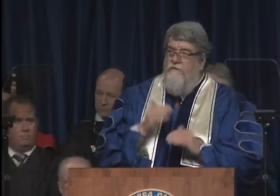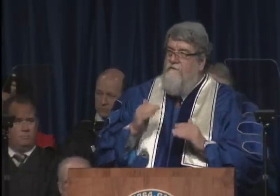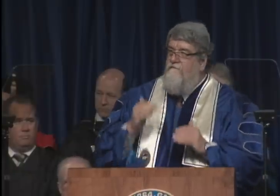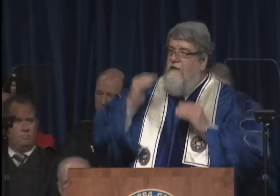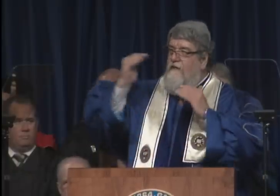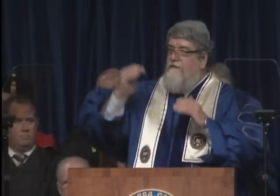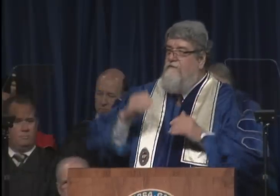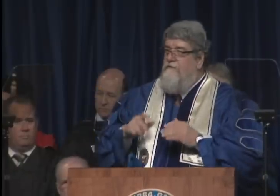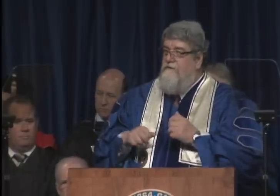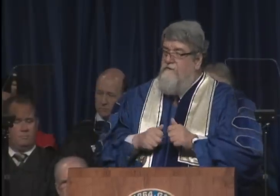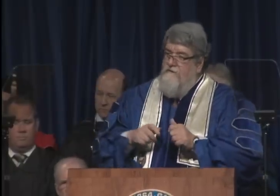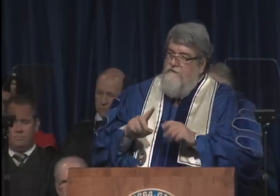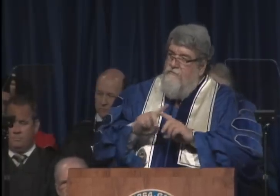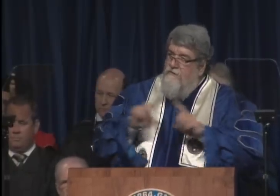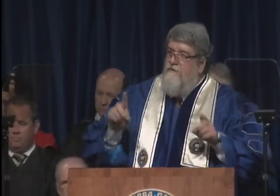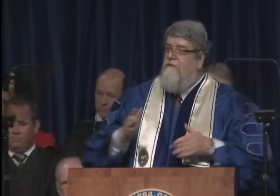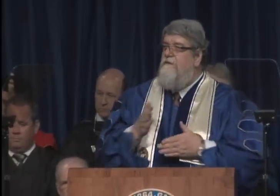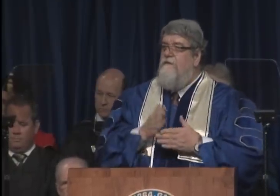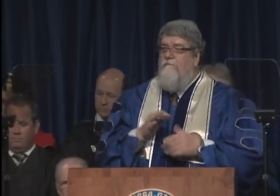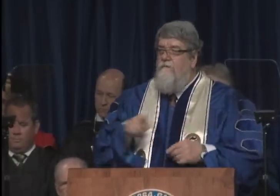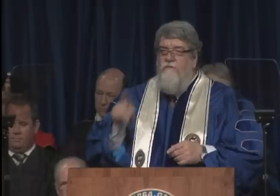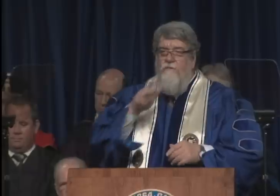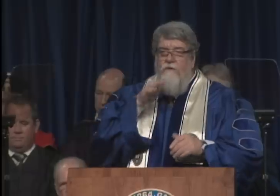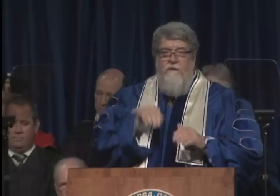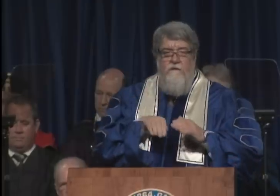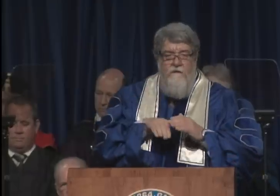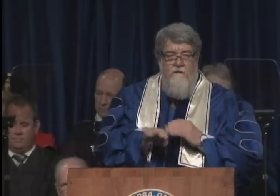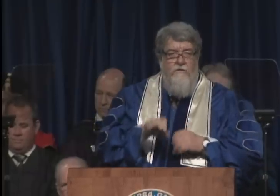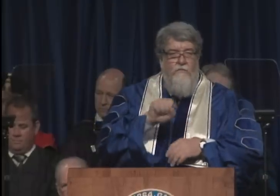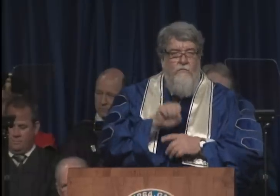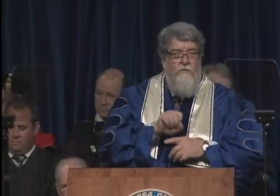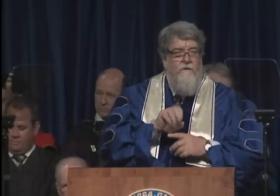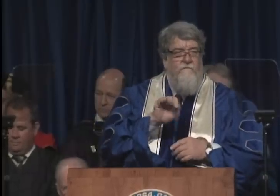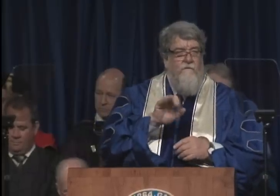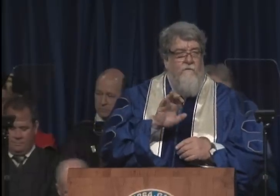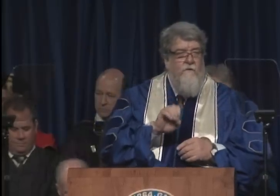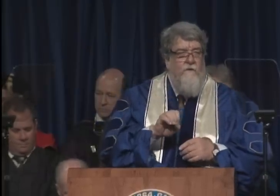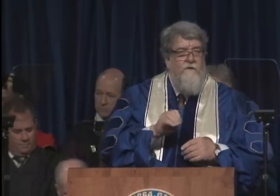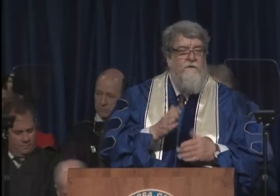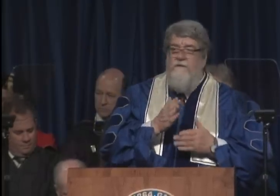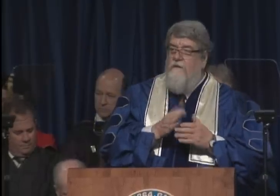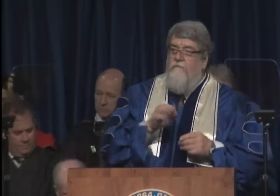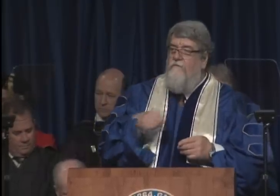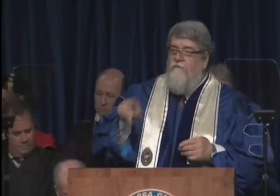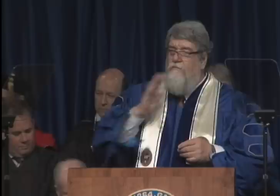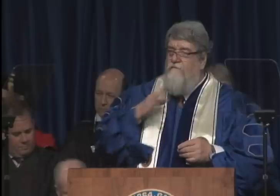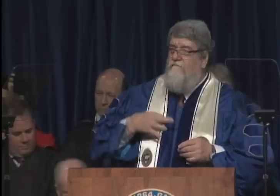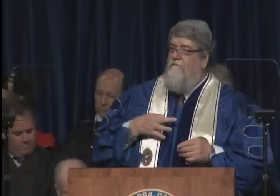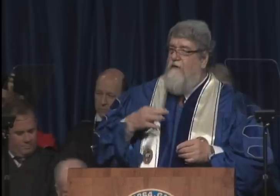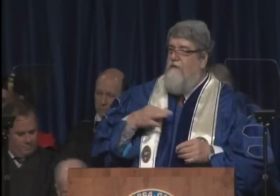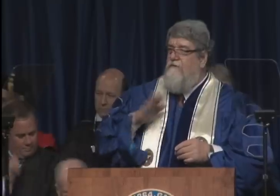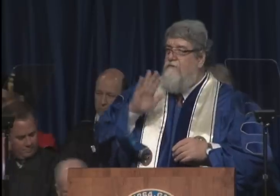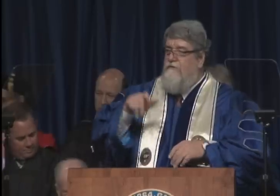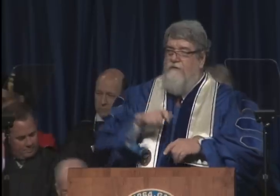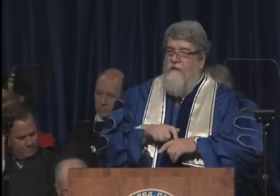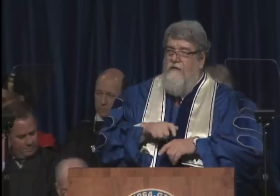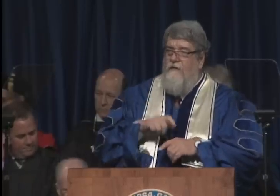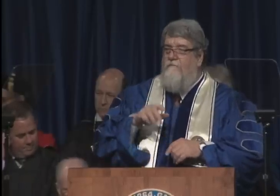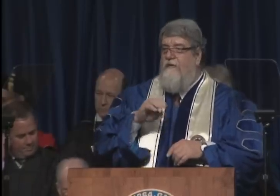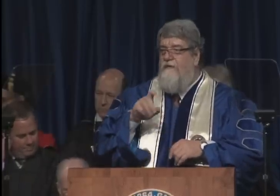Some of you will pursue advanced degrees. Some will enter the workforce.